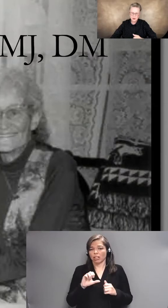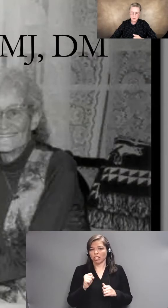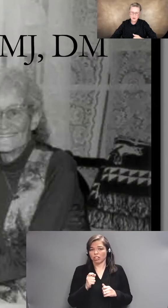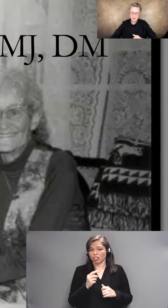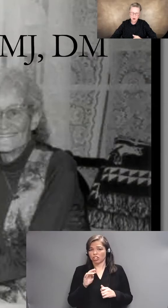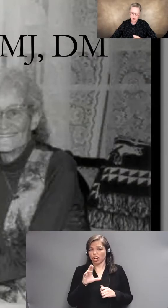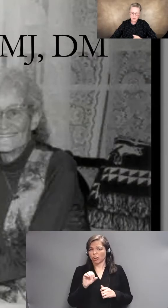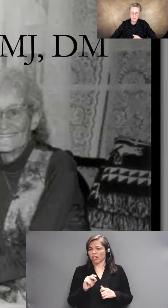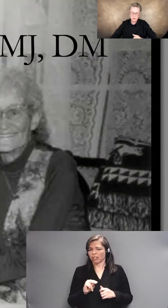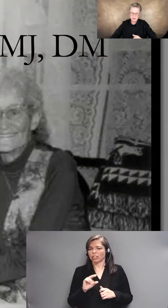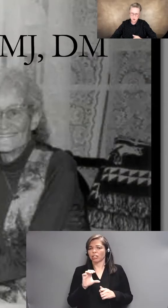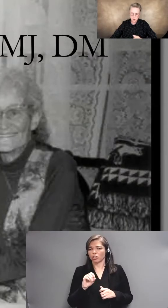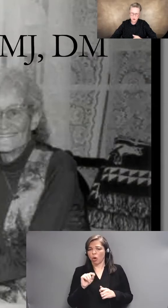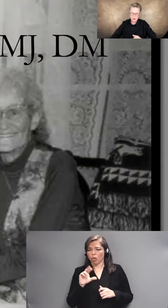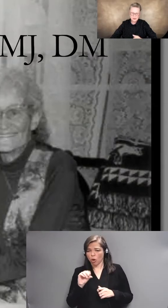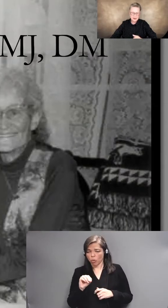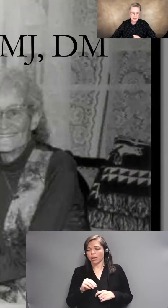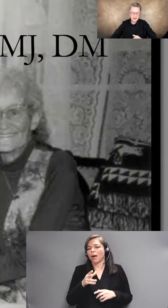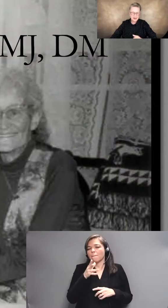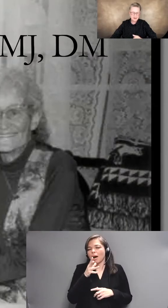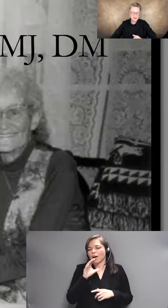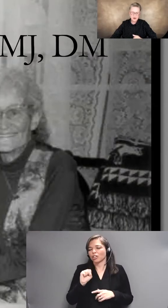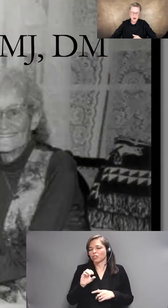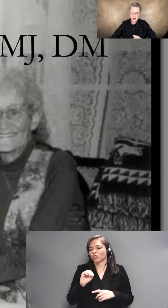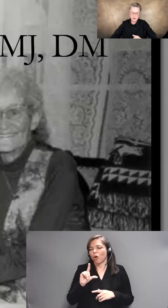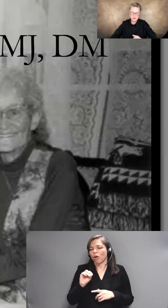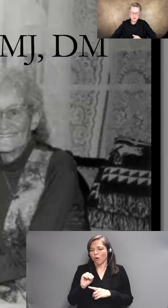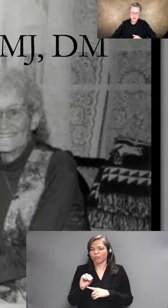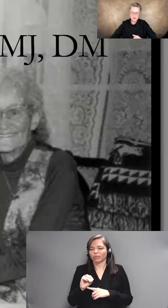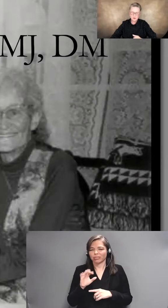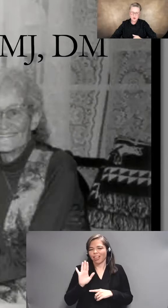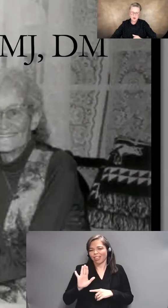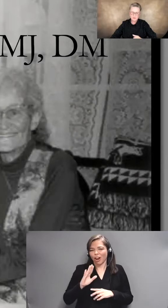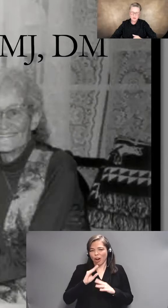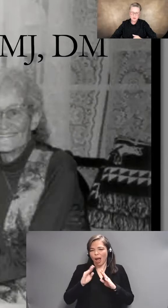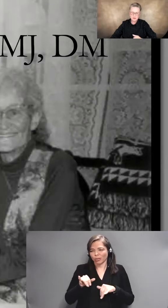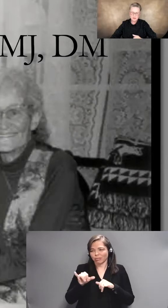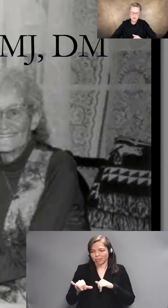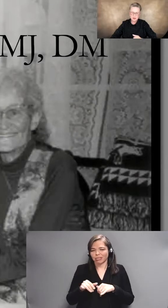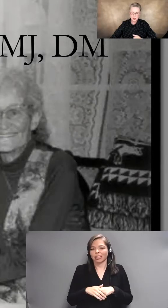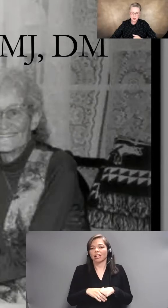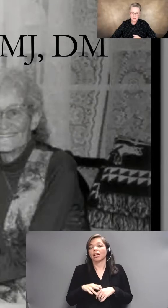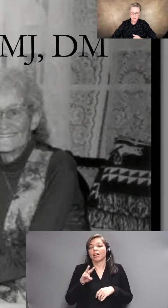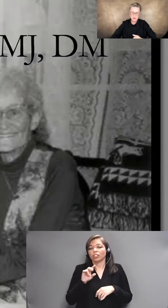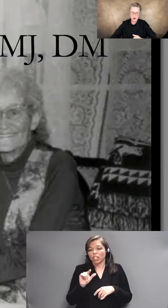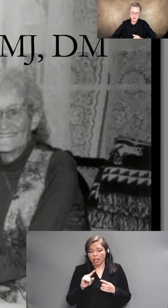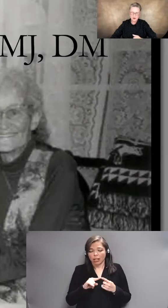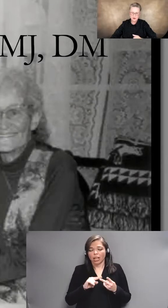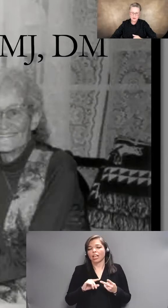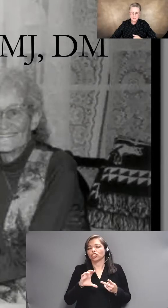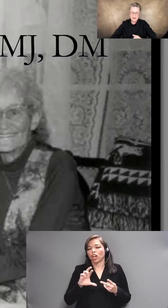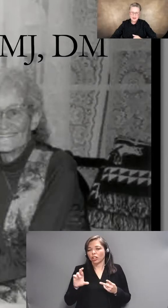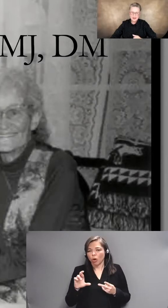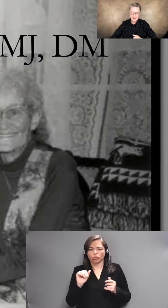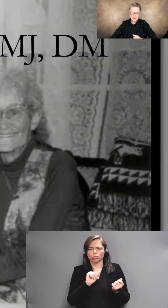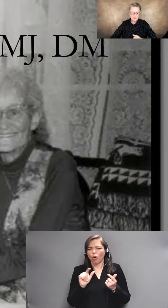mother-in-law, Mama Solo, and in their house and uh Virginia Lee and Charlotte, we were all there and